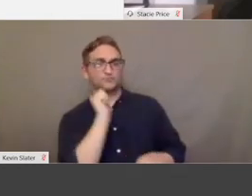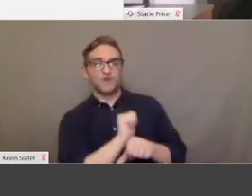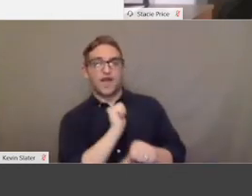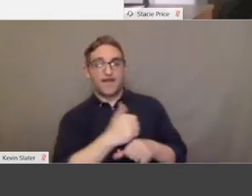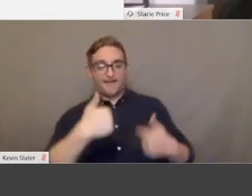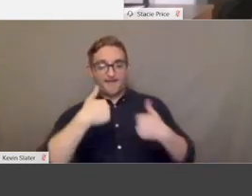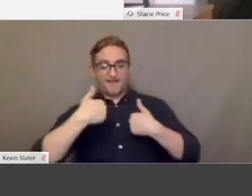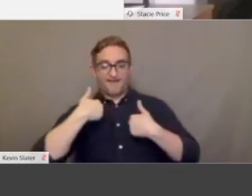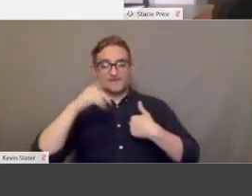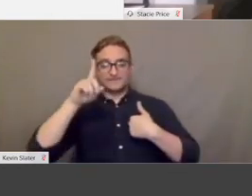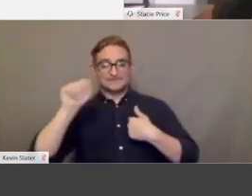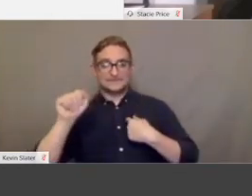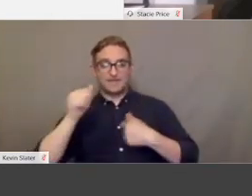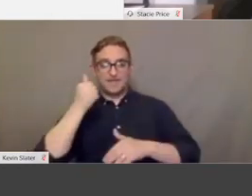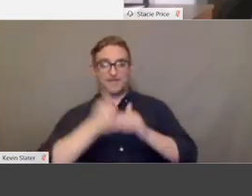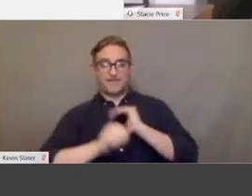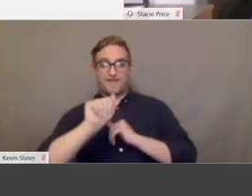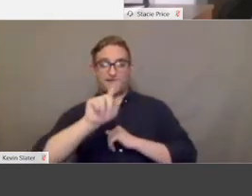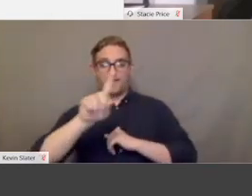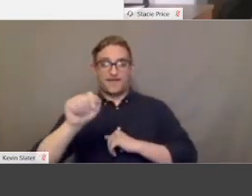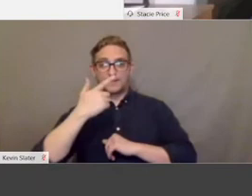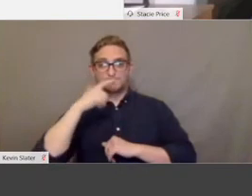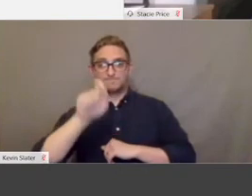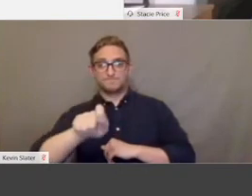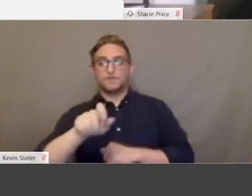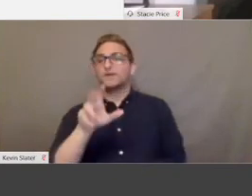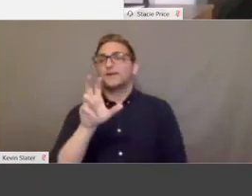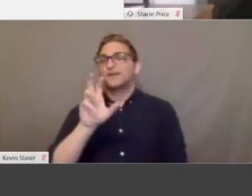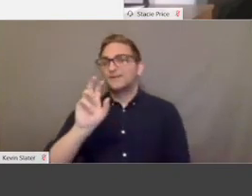a disabilities under the ADA. If you don't fit ‑‑ you would meet the